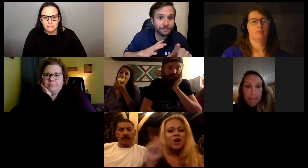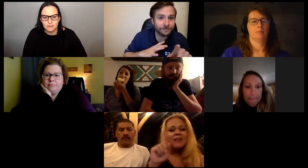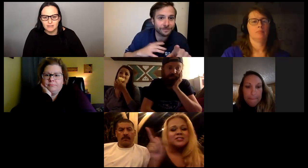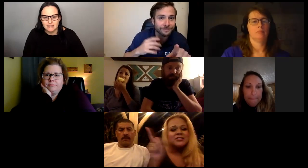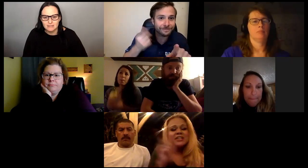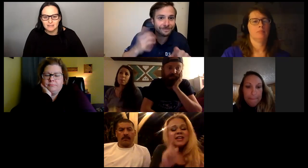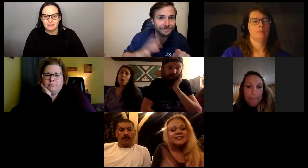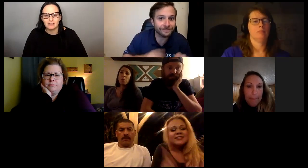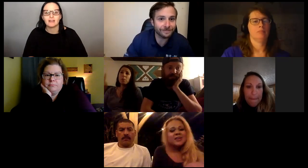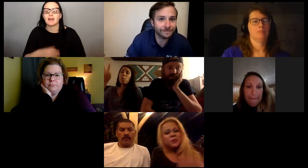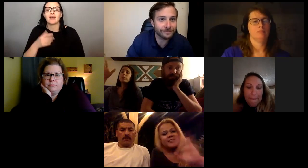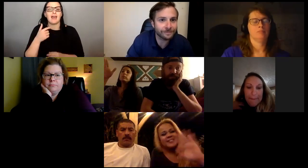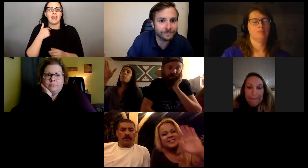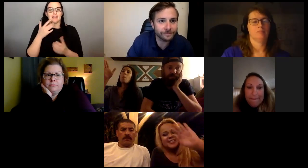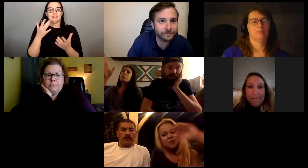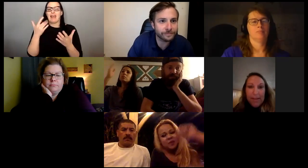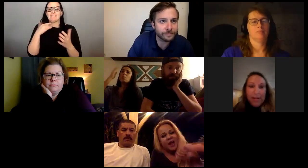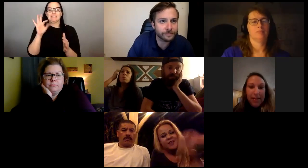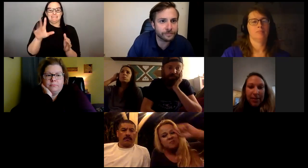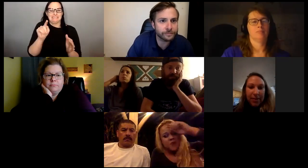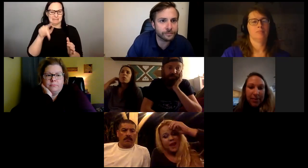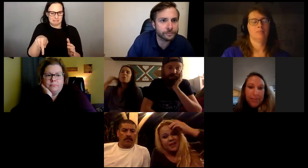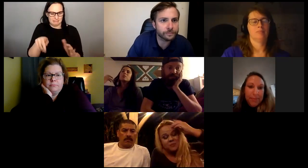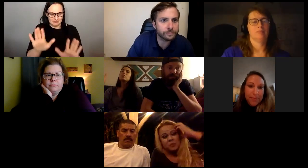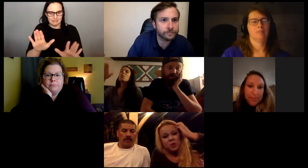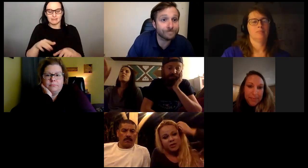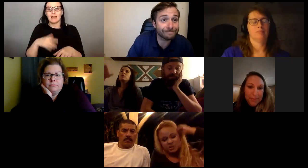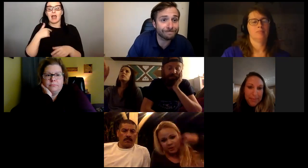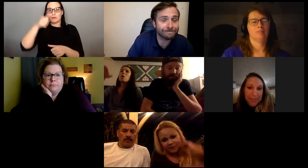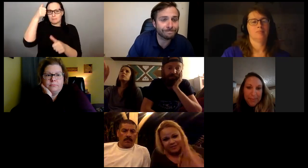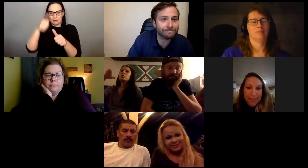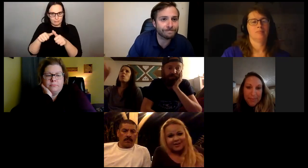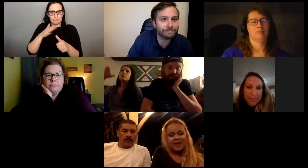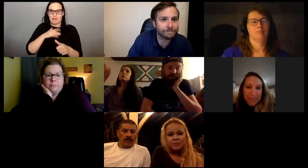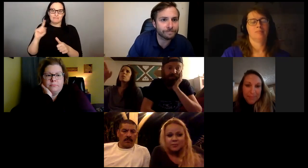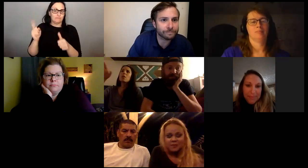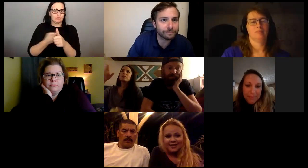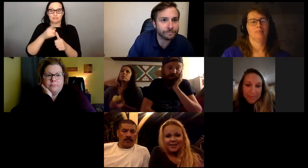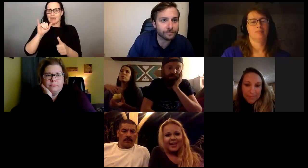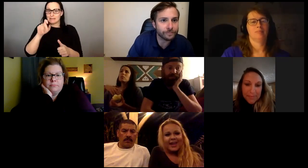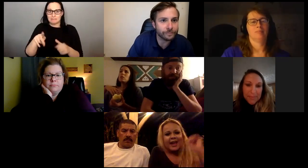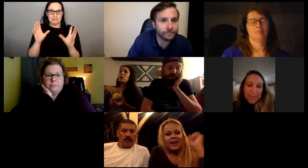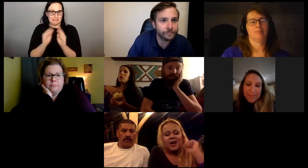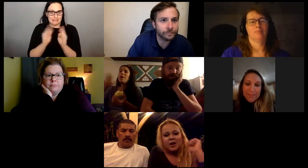i just had a tip i just had a tip i'm i remember going into my first iep meeting